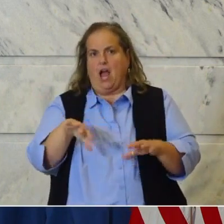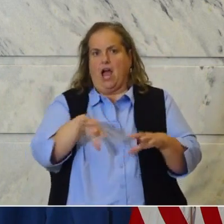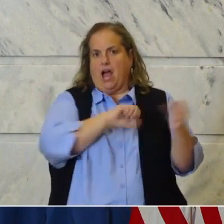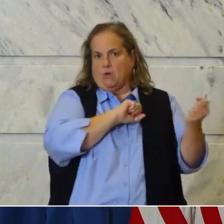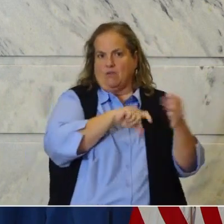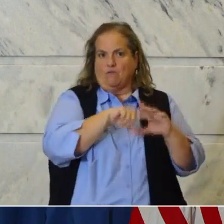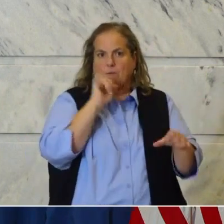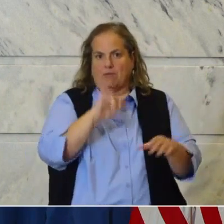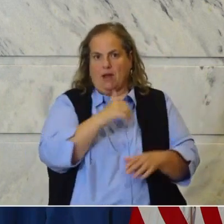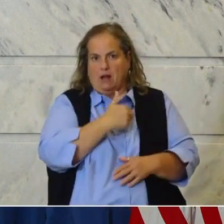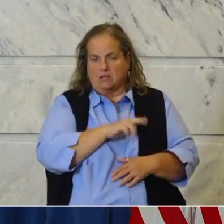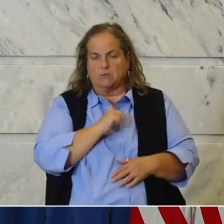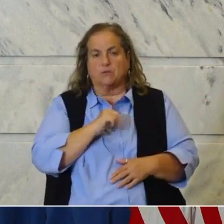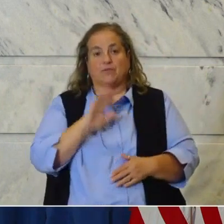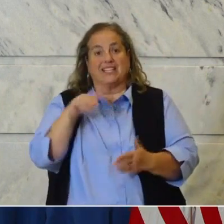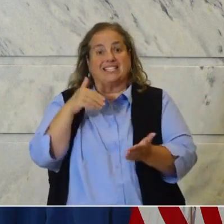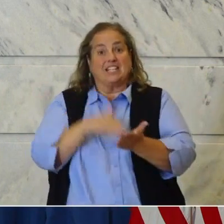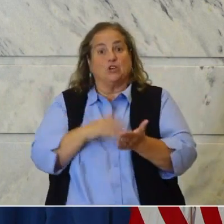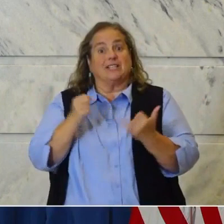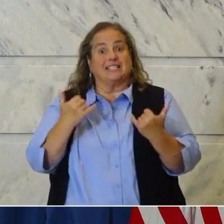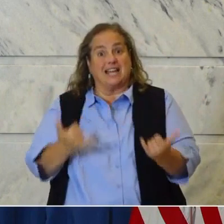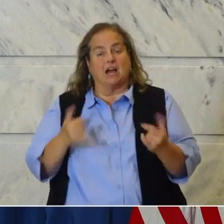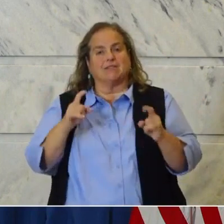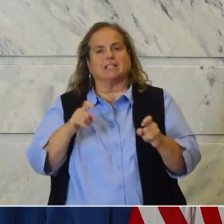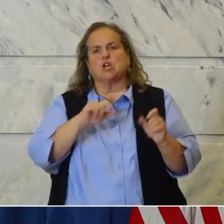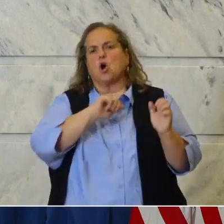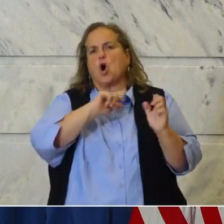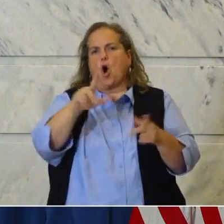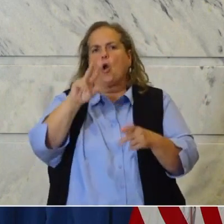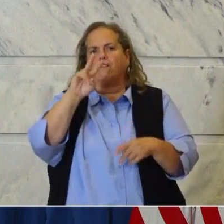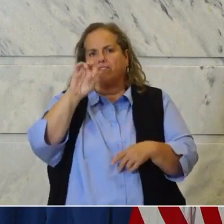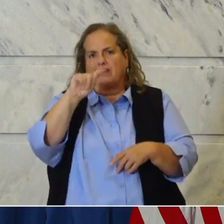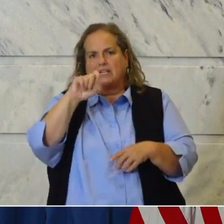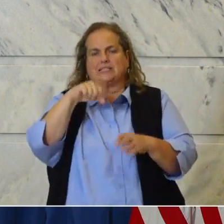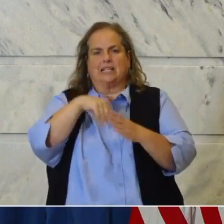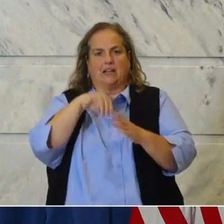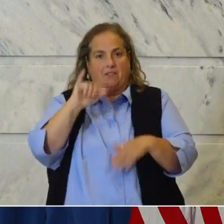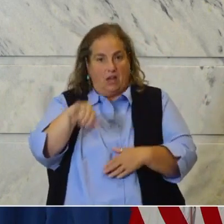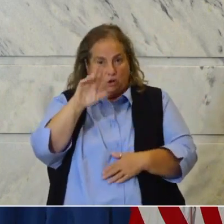all veterans in that unit today and the rest of the veterans in the facility